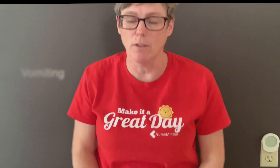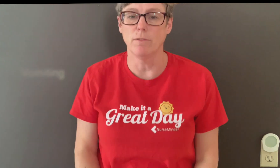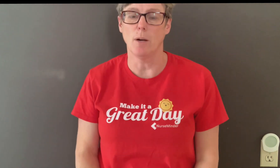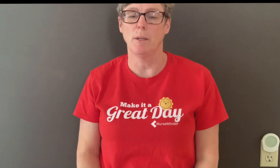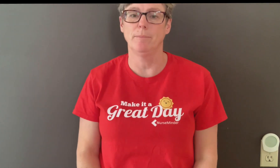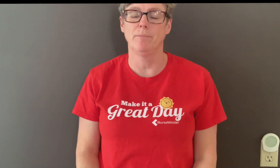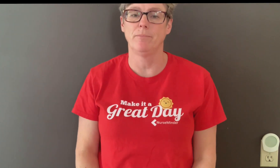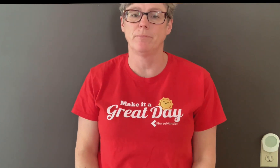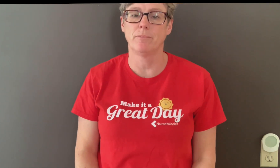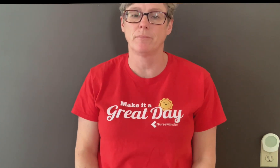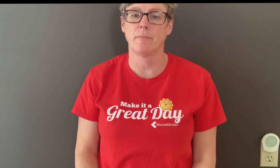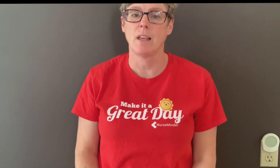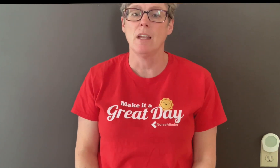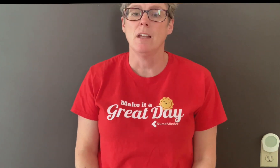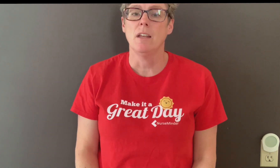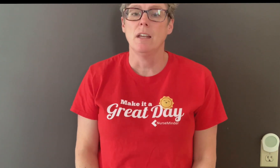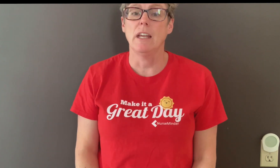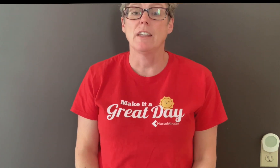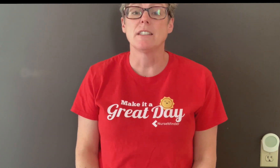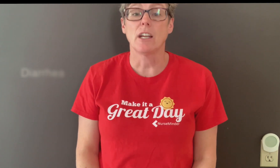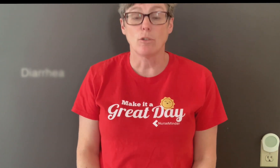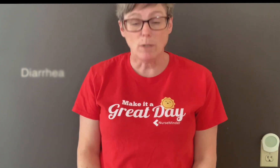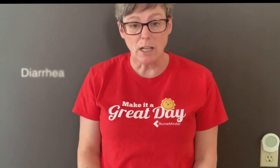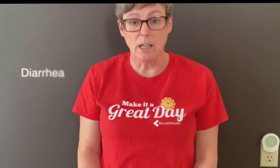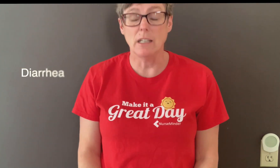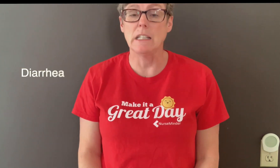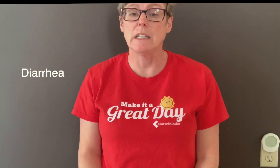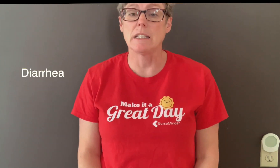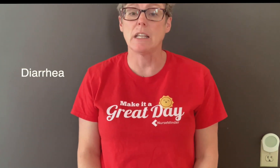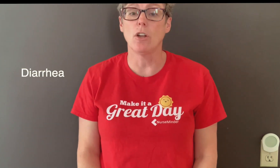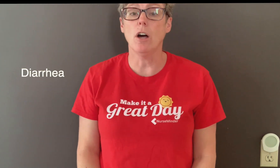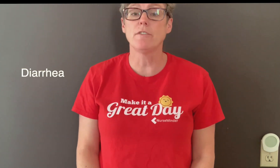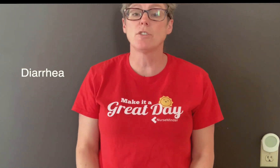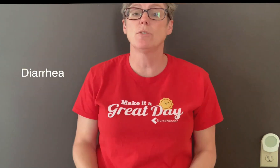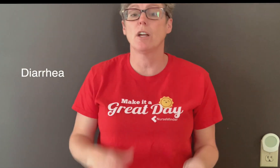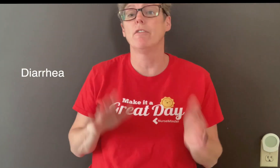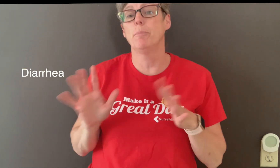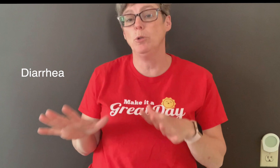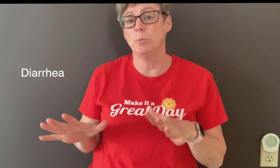of vomit. And then diarrhea is an offshoot of poop